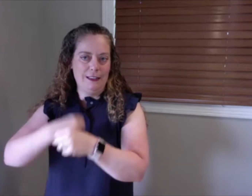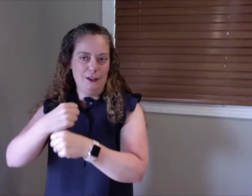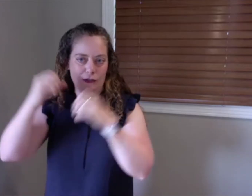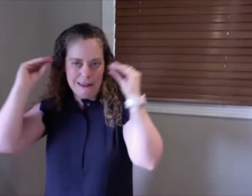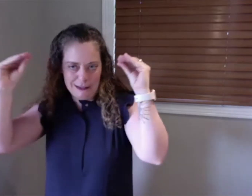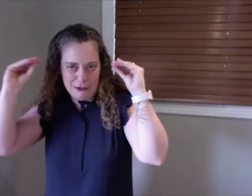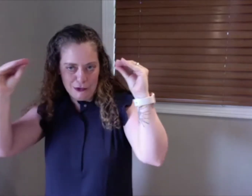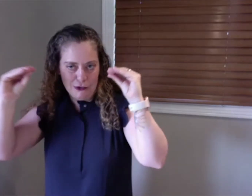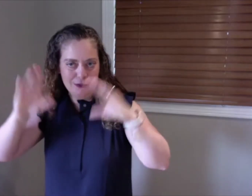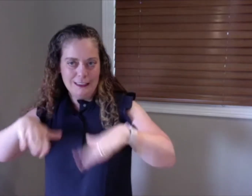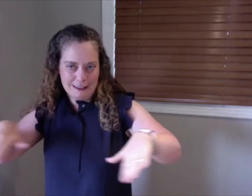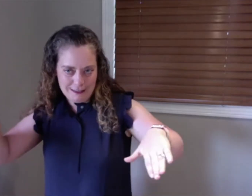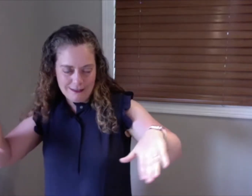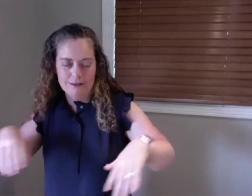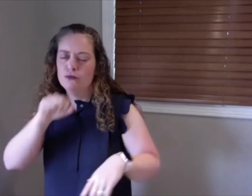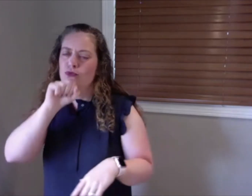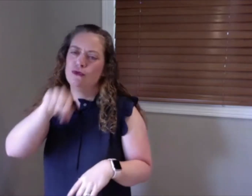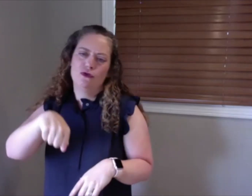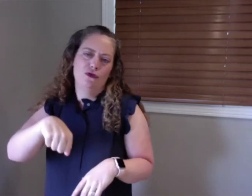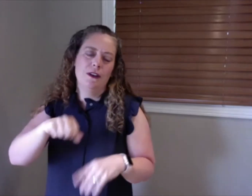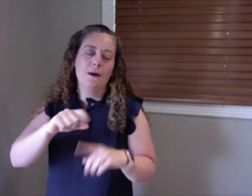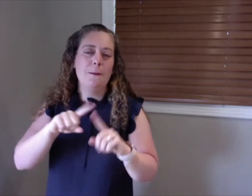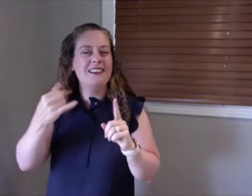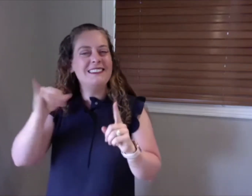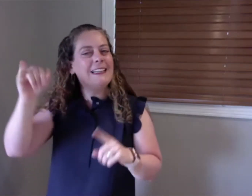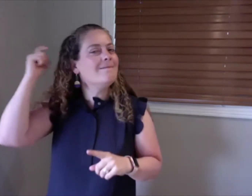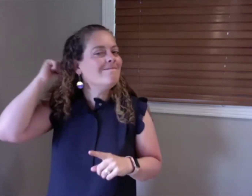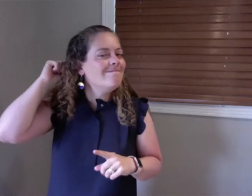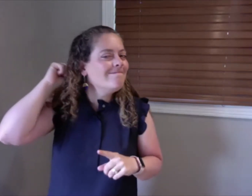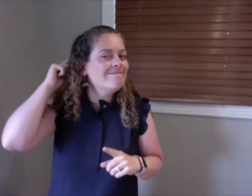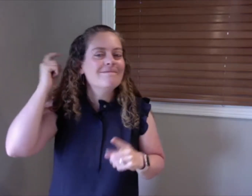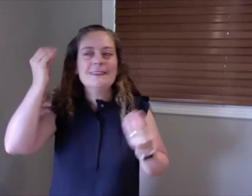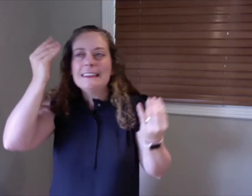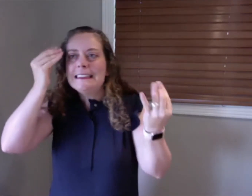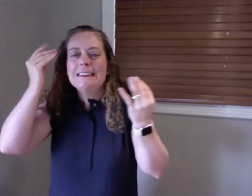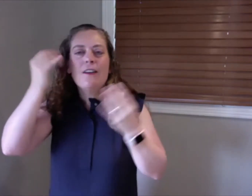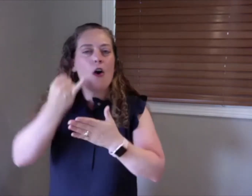and iI did that for 15 years and I loved it.